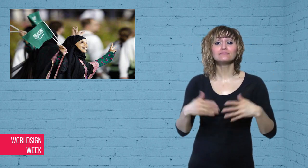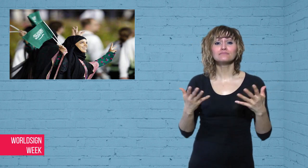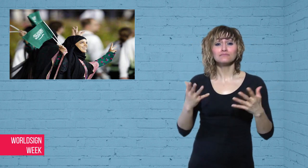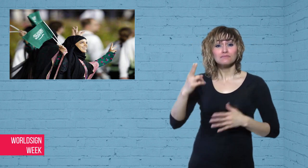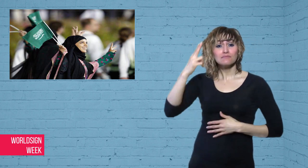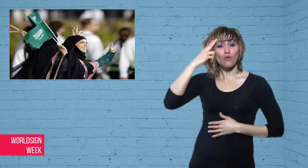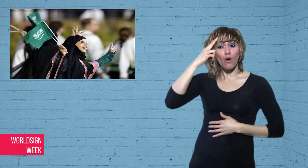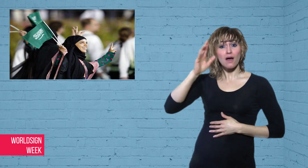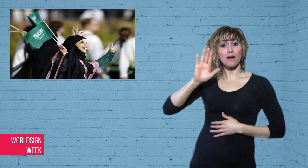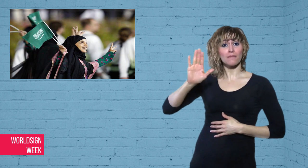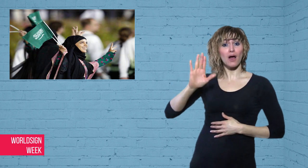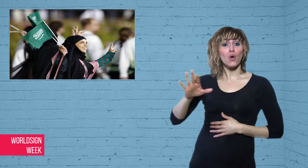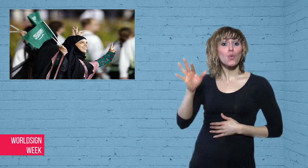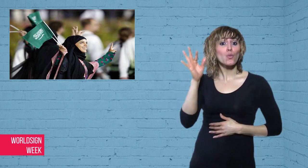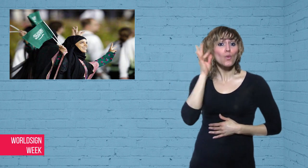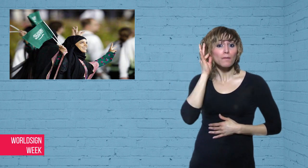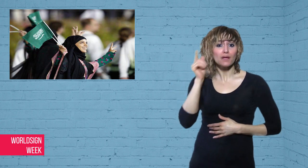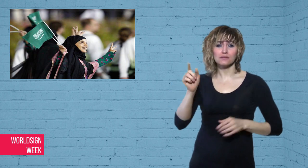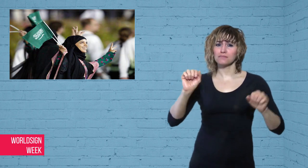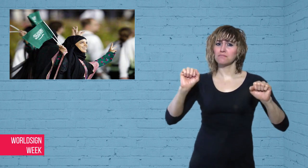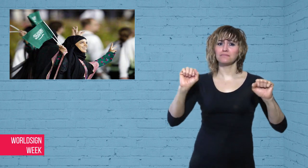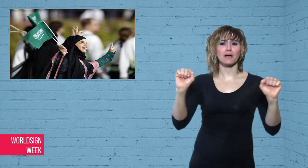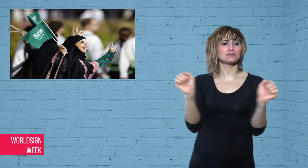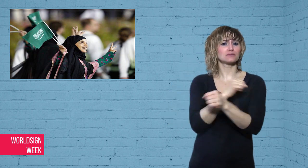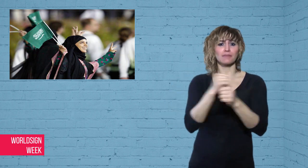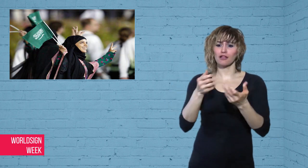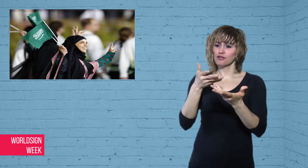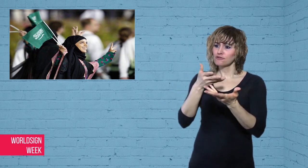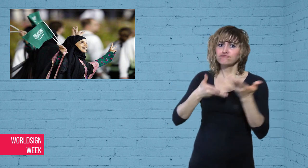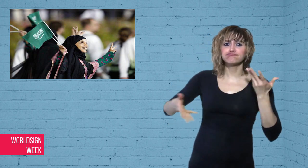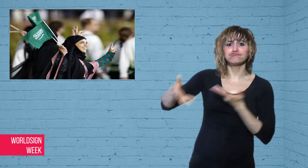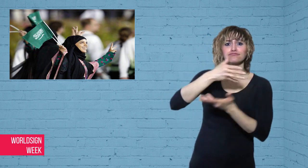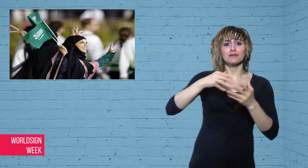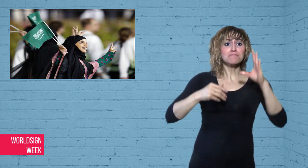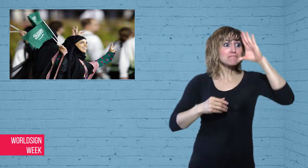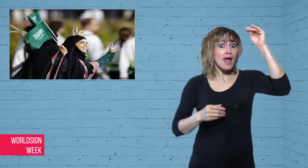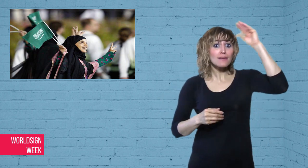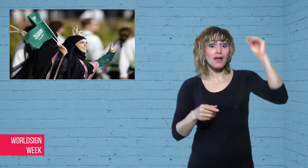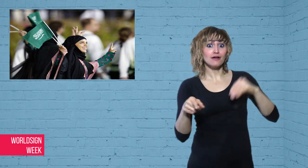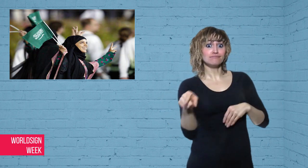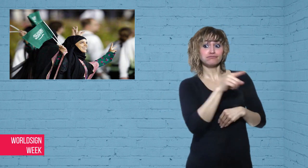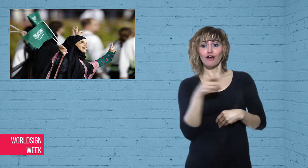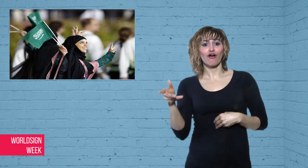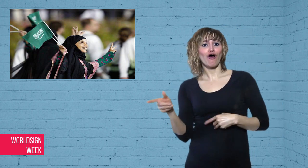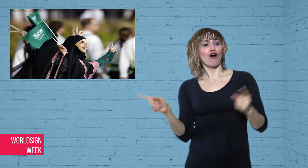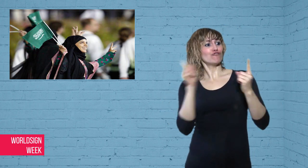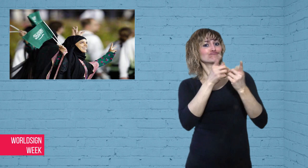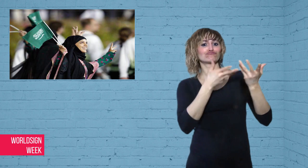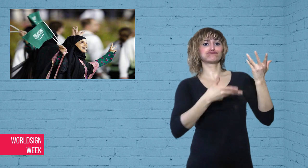women cannot interact with men,